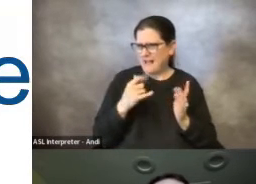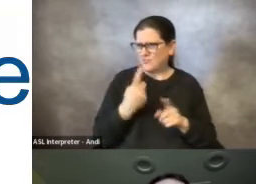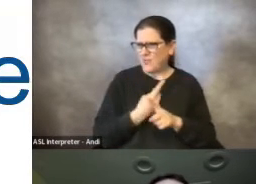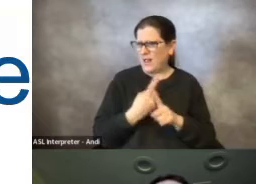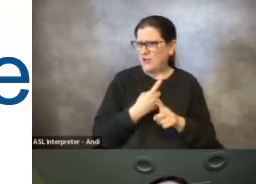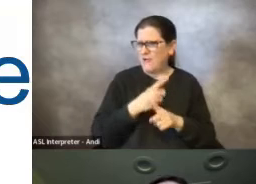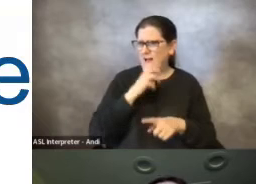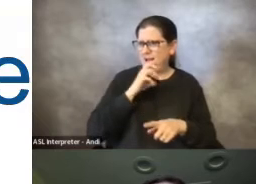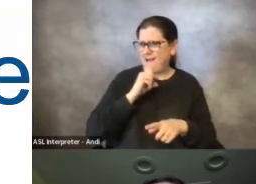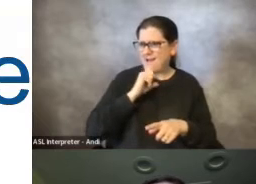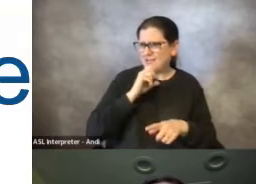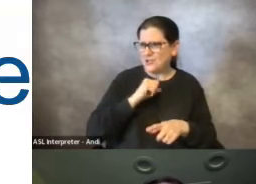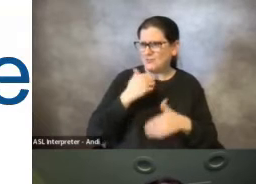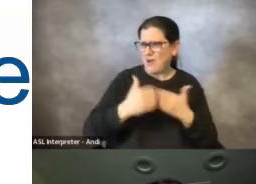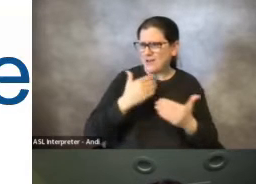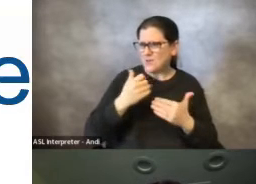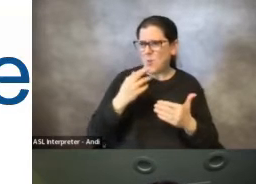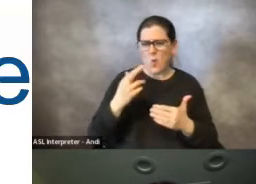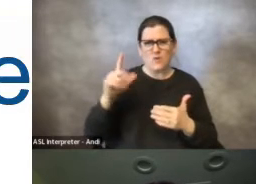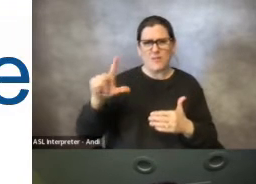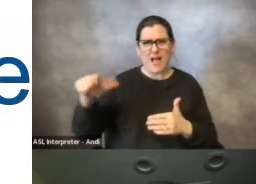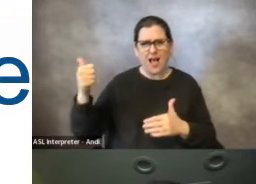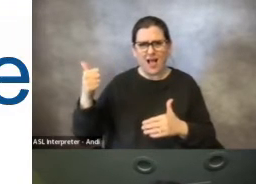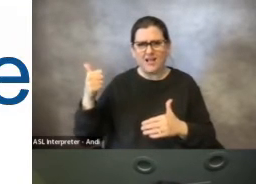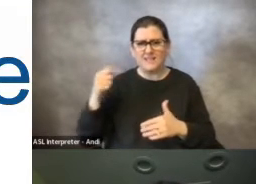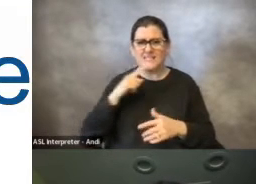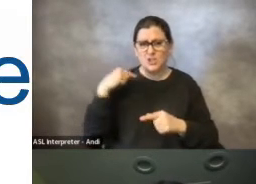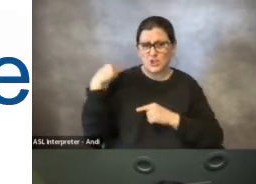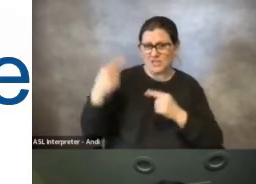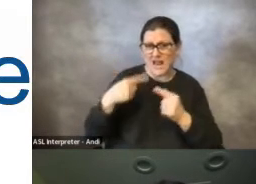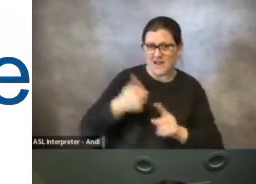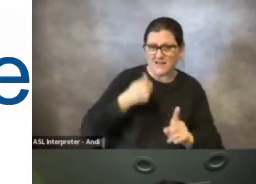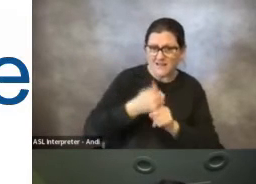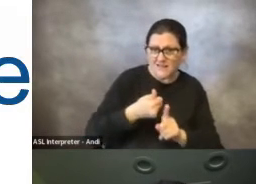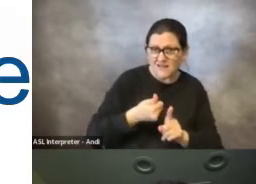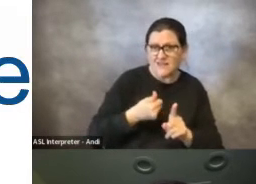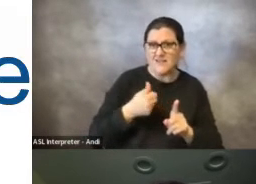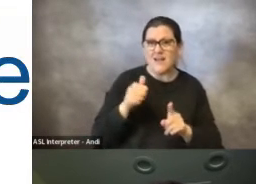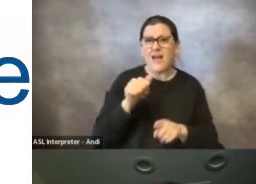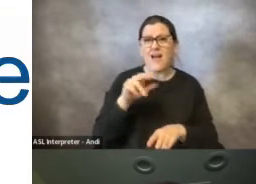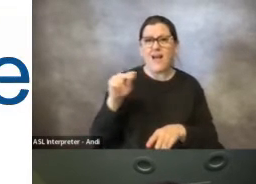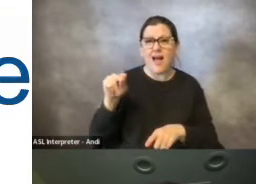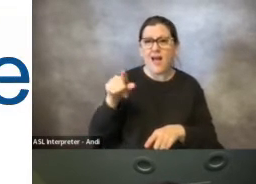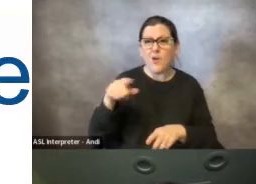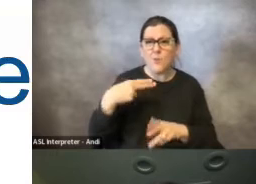something else? What are the genetics here? You know, and you mentioned, a family member, you